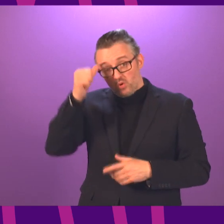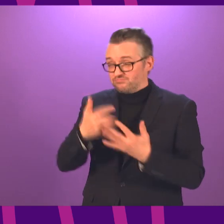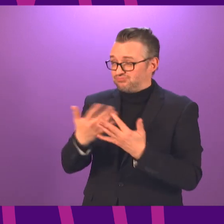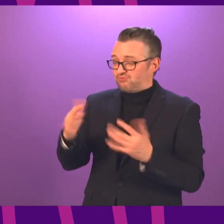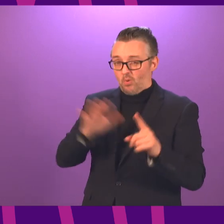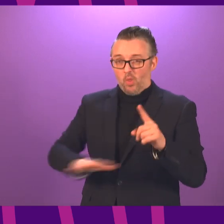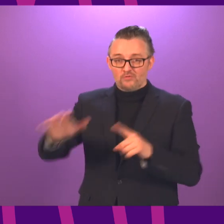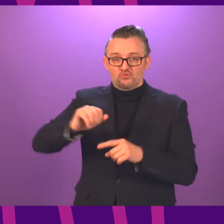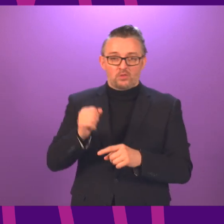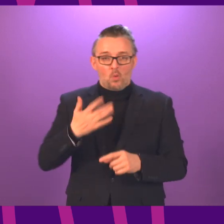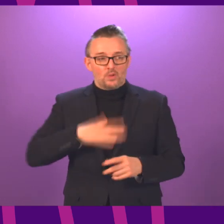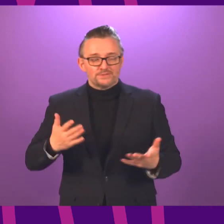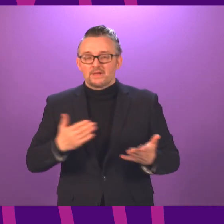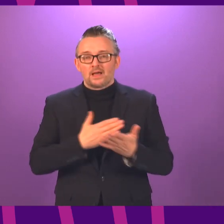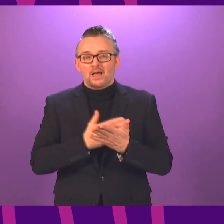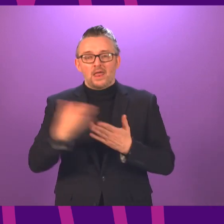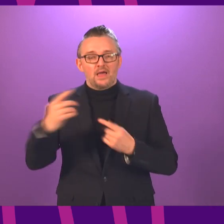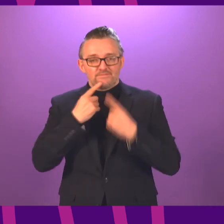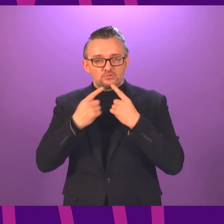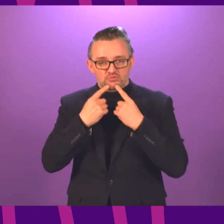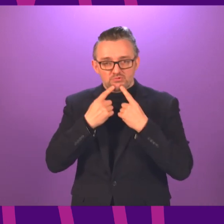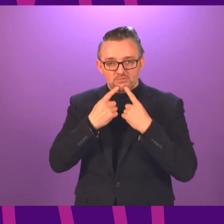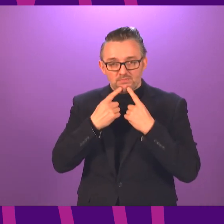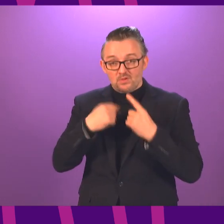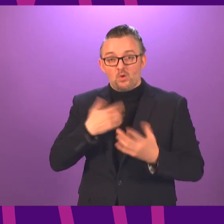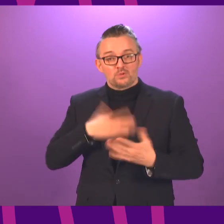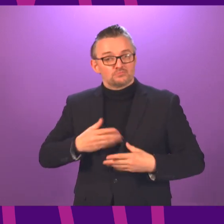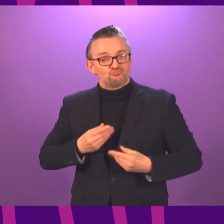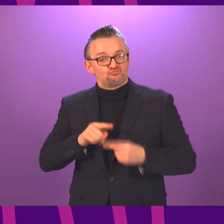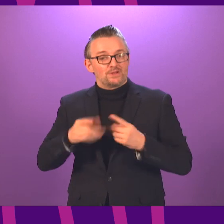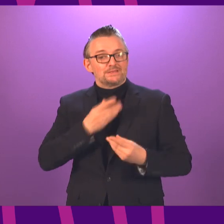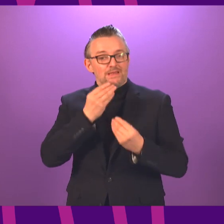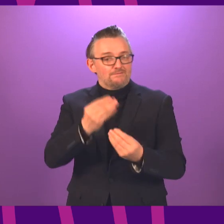anxious for as much clarity as possible. I want to give as much as possible today while